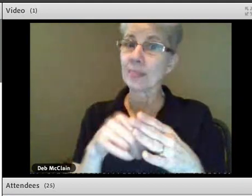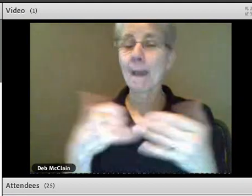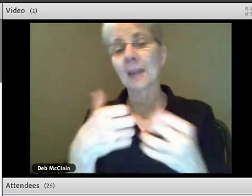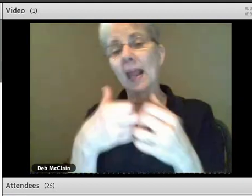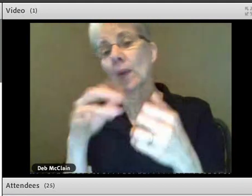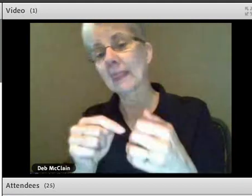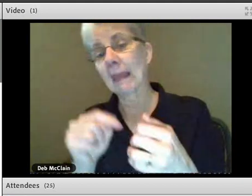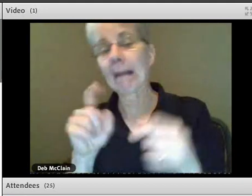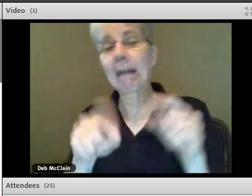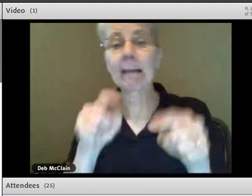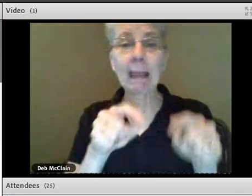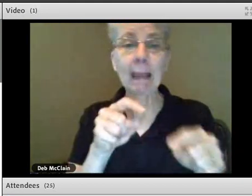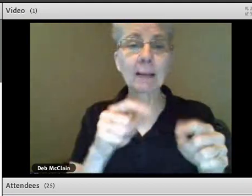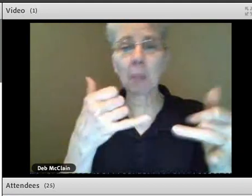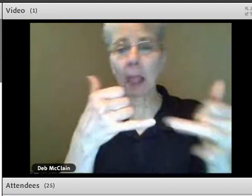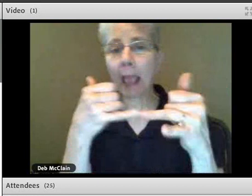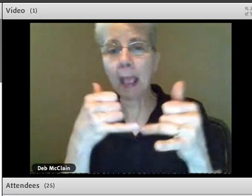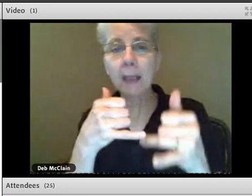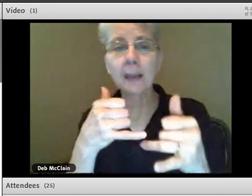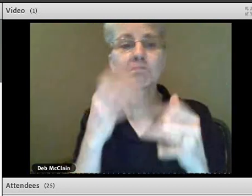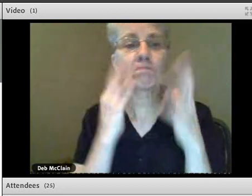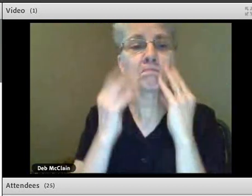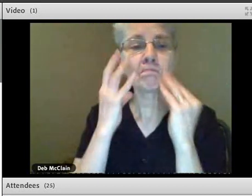and click on things, you can, and that's the link down there.